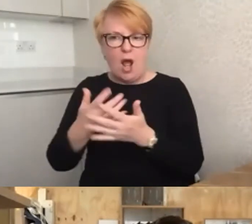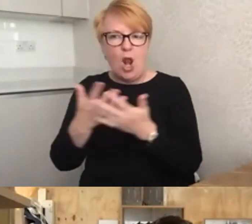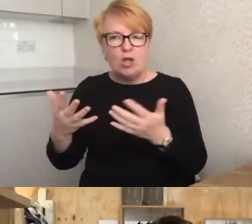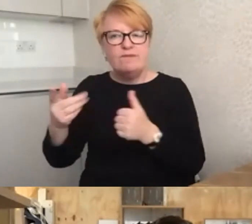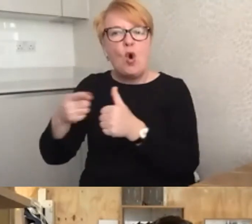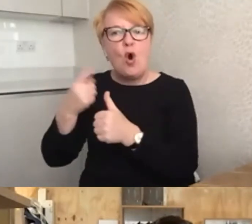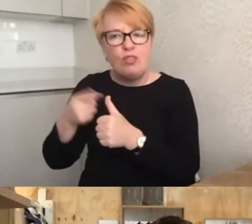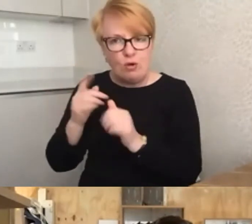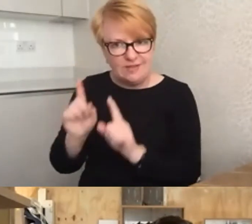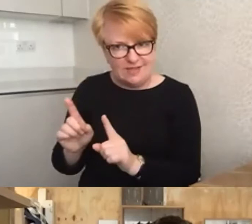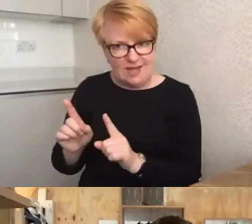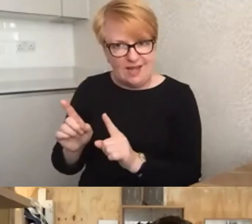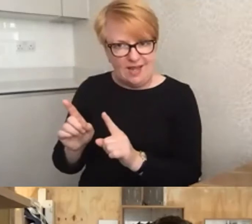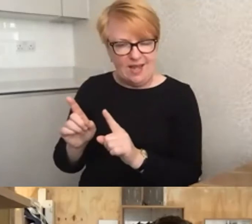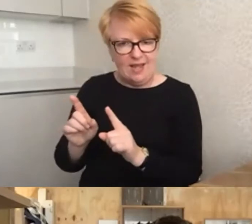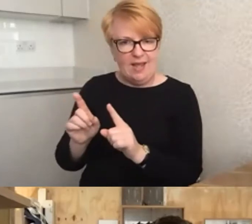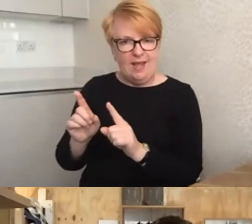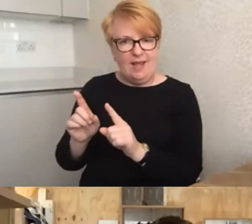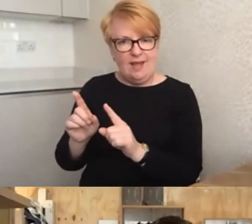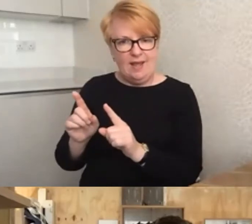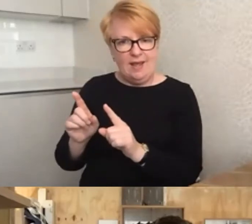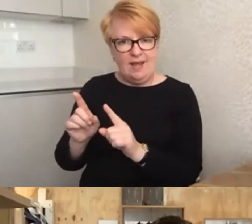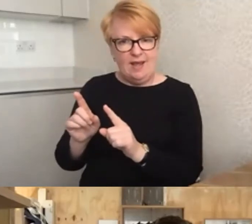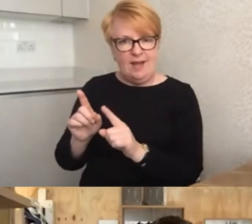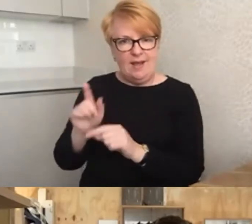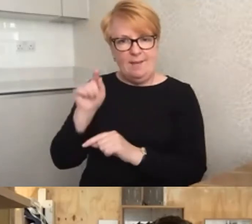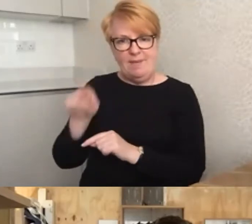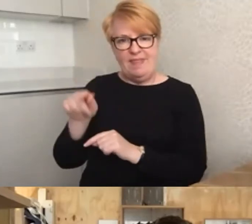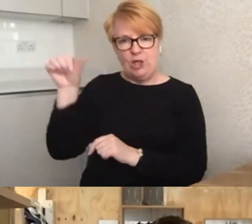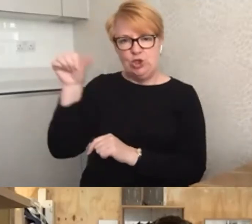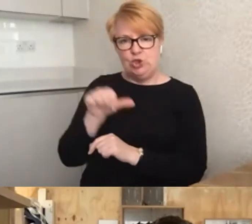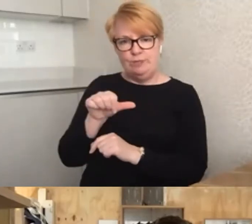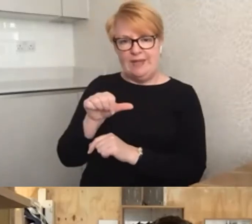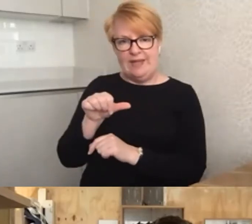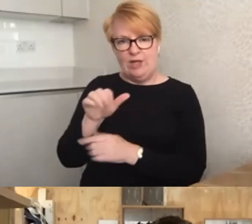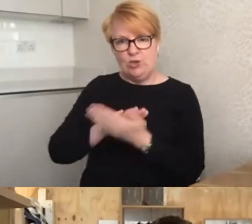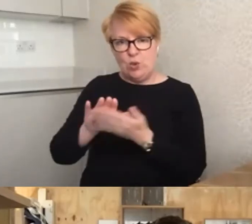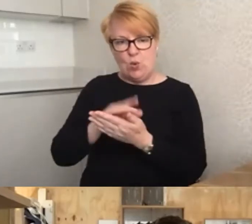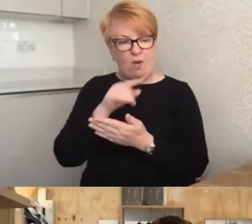But then that should be seeded so the artists has space to develop their practice.